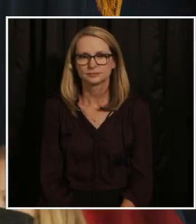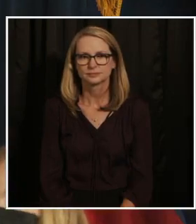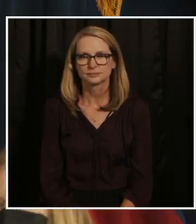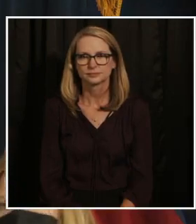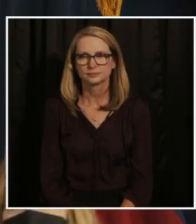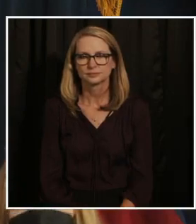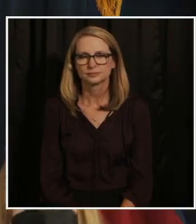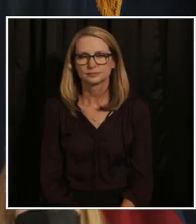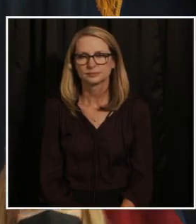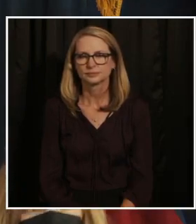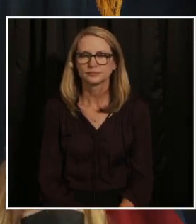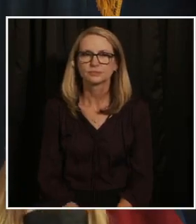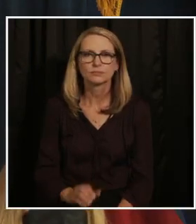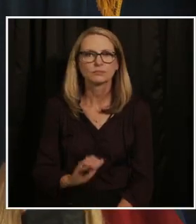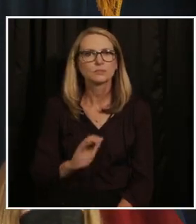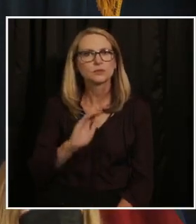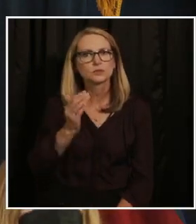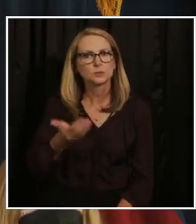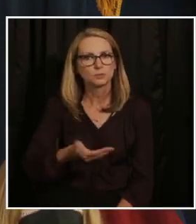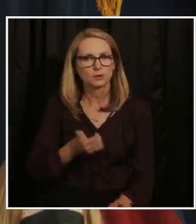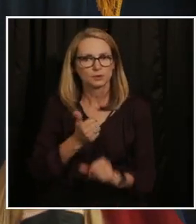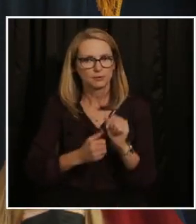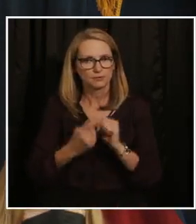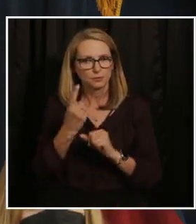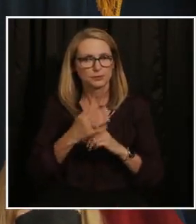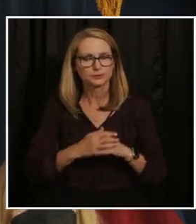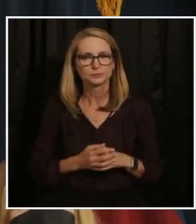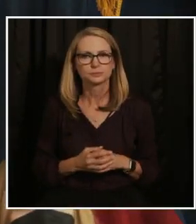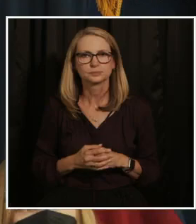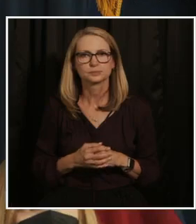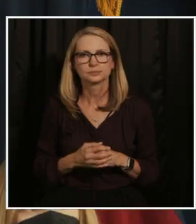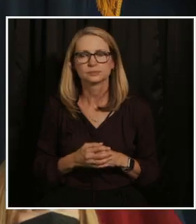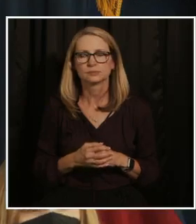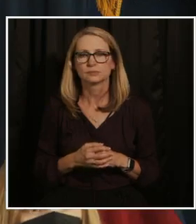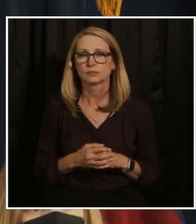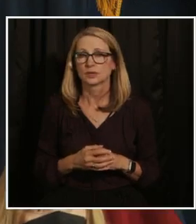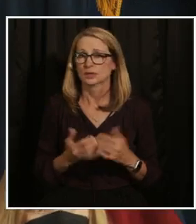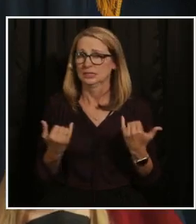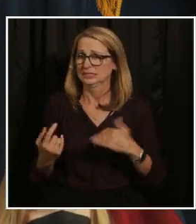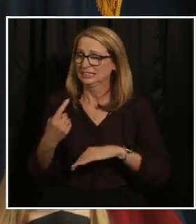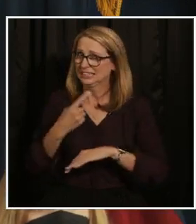welcome everybody uh today we have uh continue to have a very high level of covet 19 across